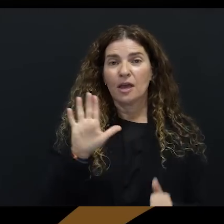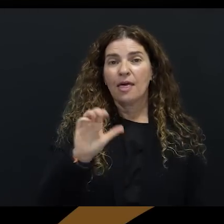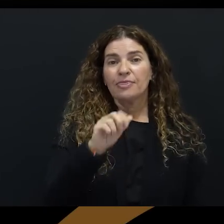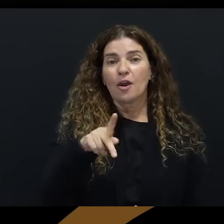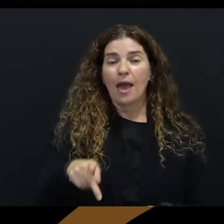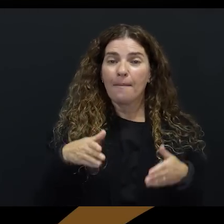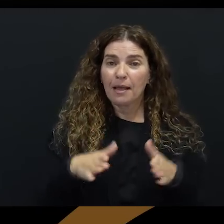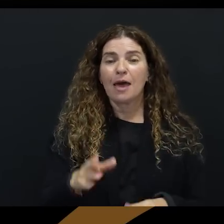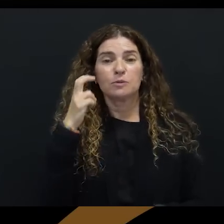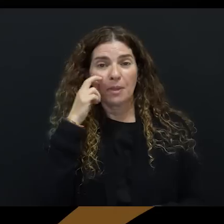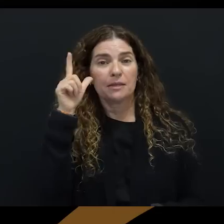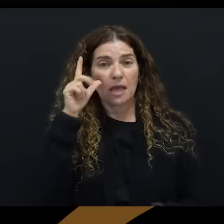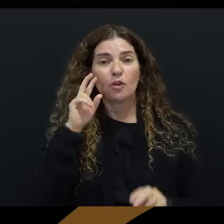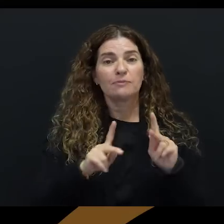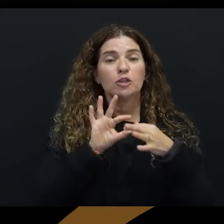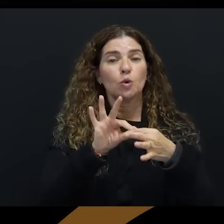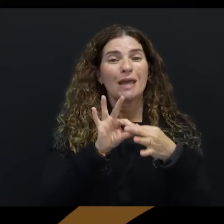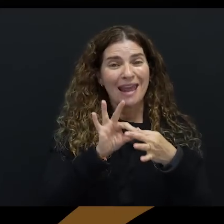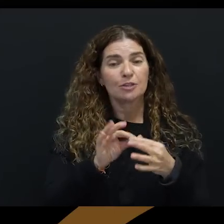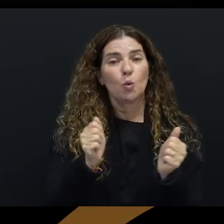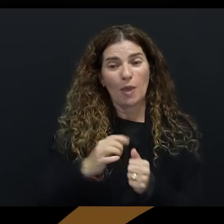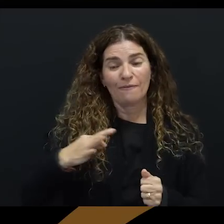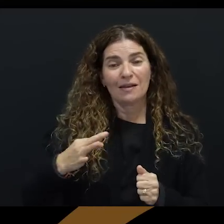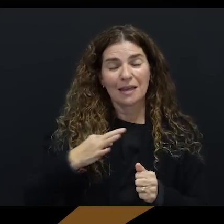Their app allows blind and low vision users to connect with volunteers